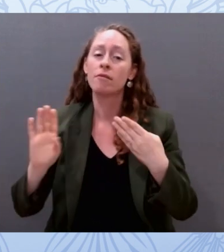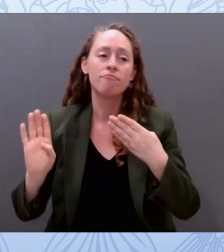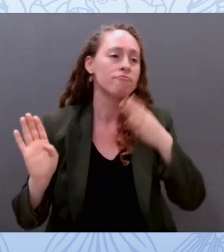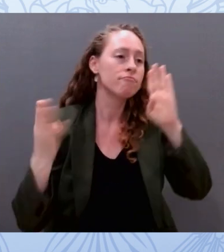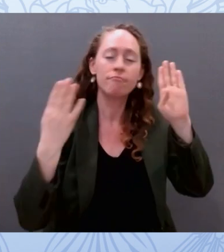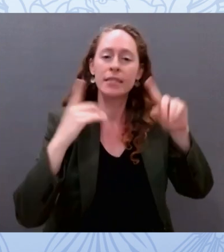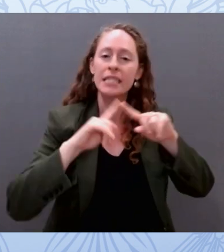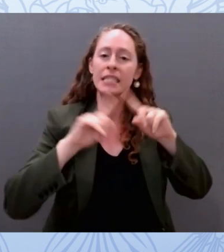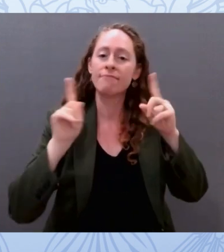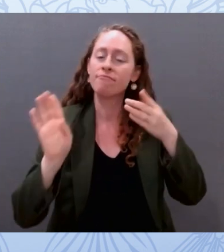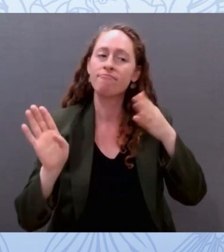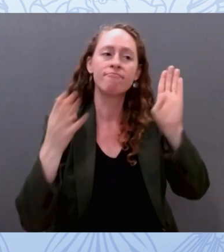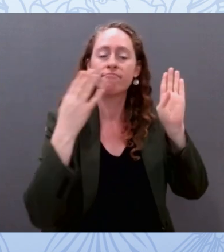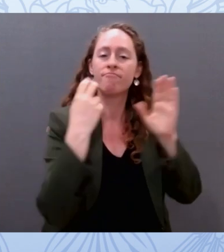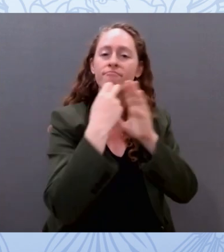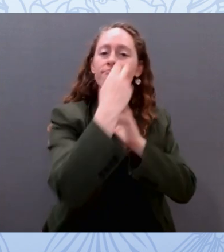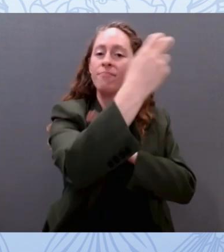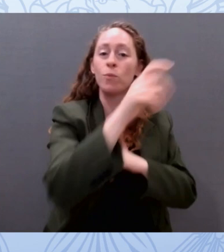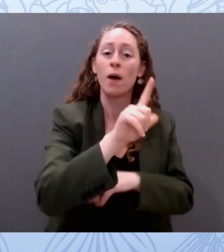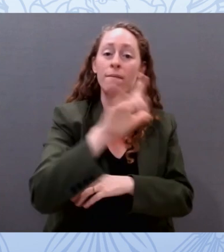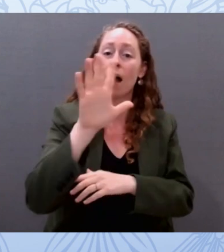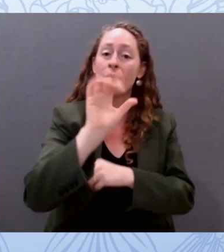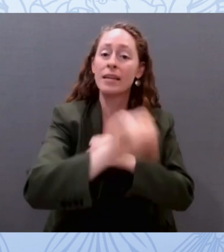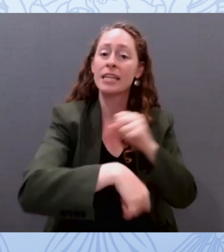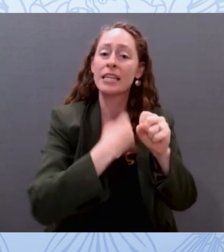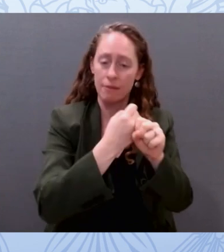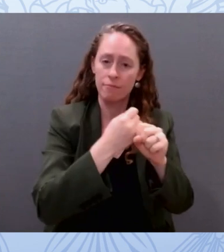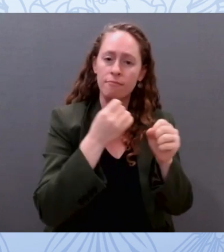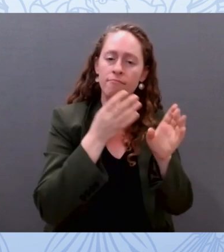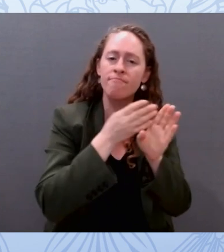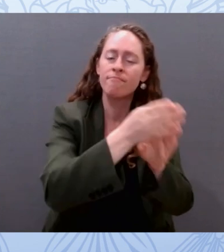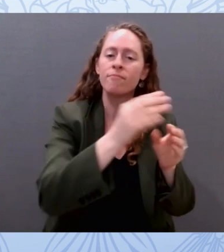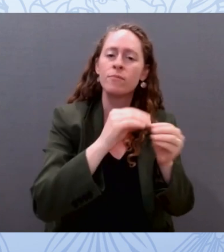until, like many of us, she lost her job during the pandemic.